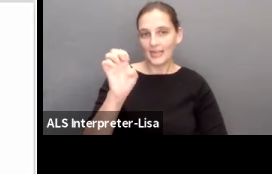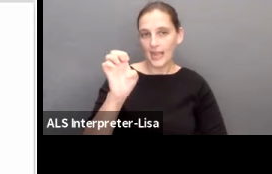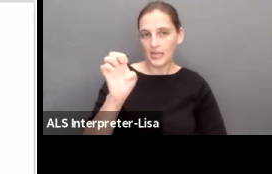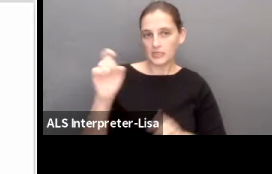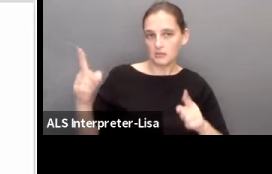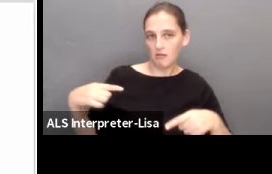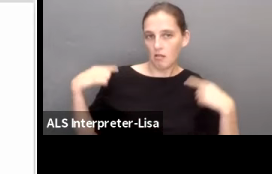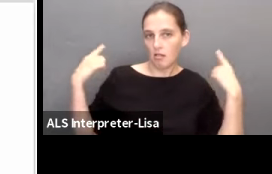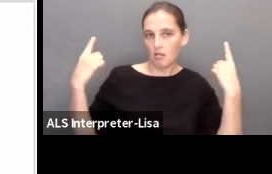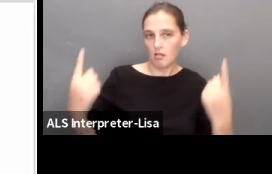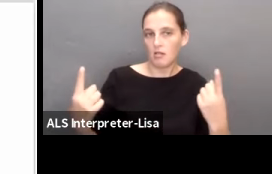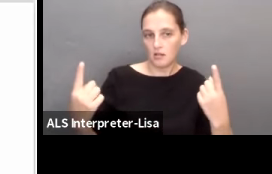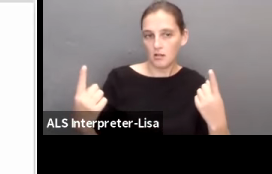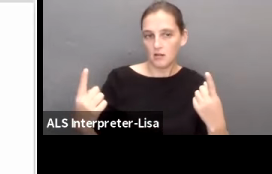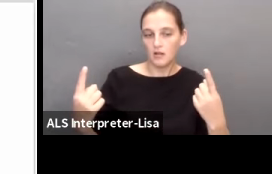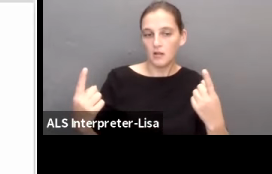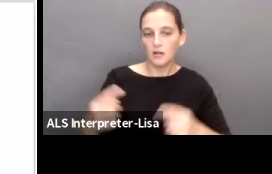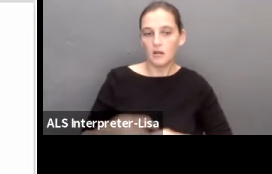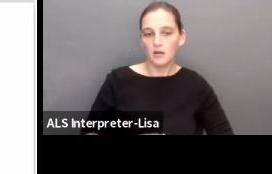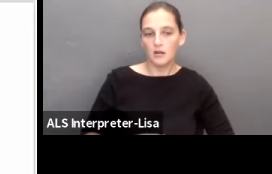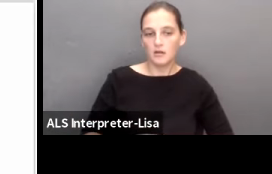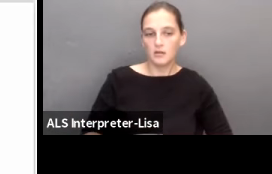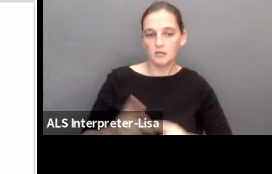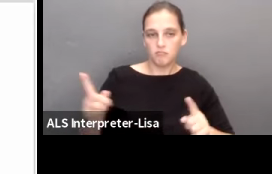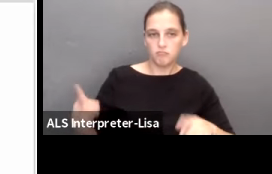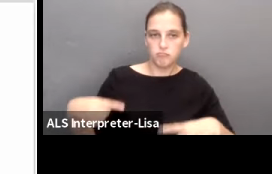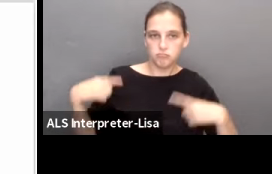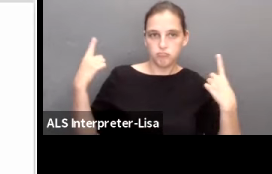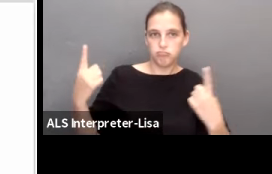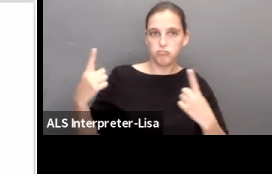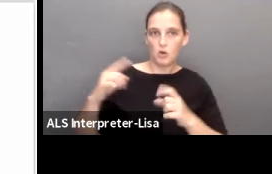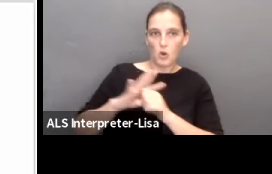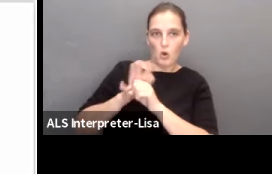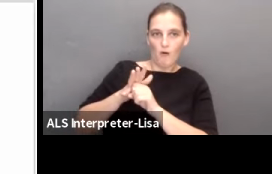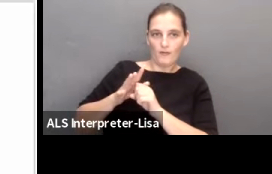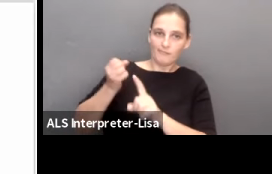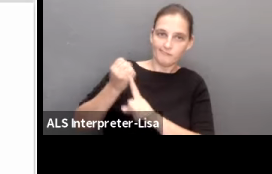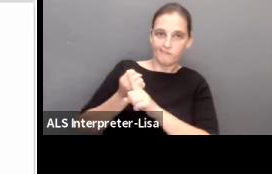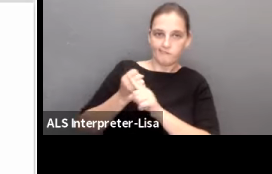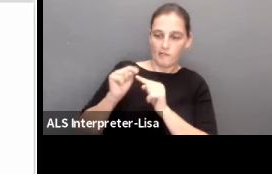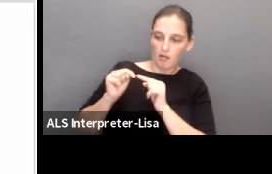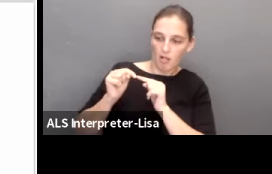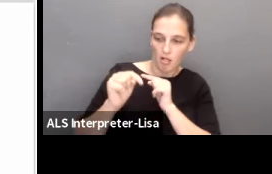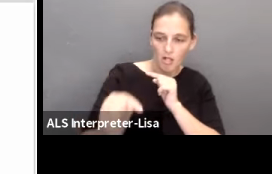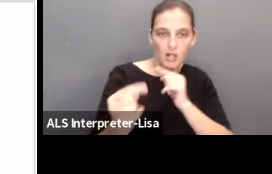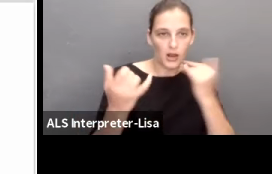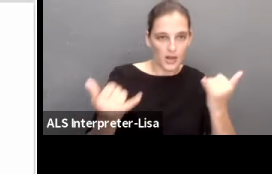so the you know the whole time of the pandemic and you can see, we have these ups and downs